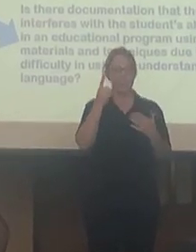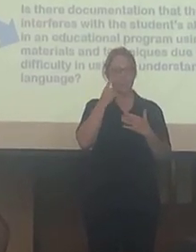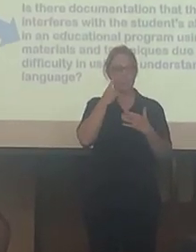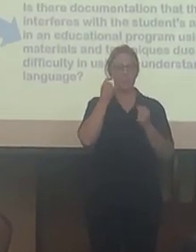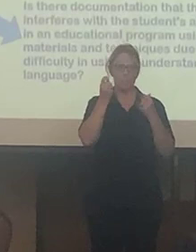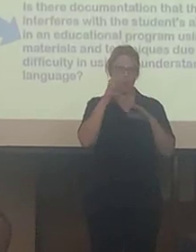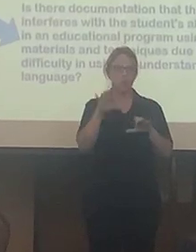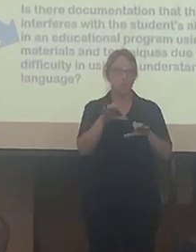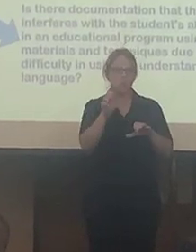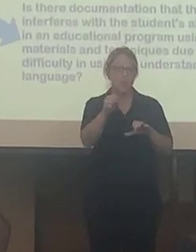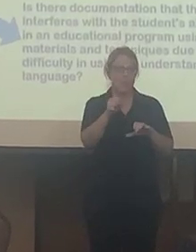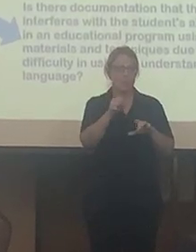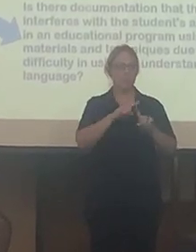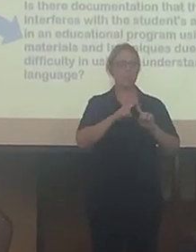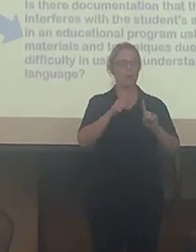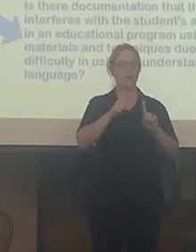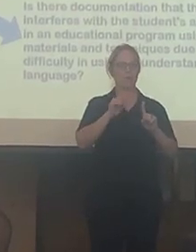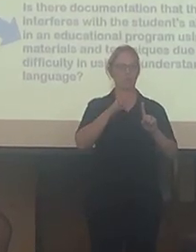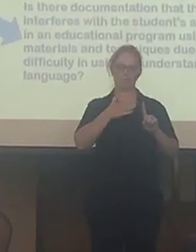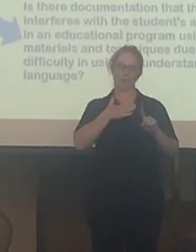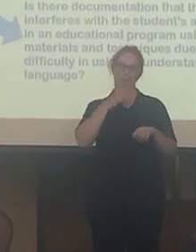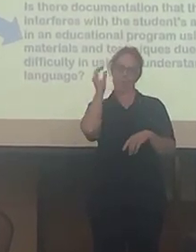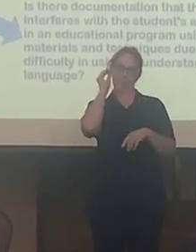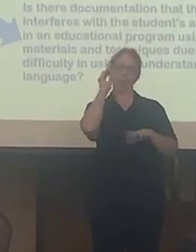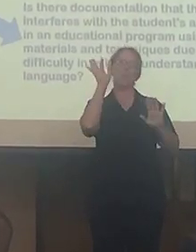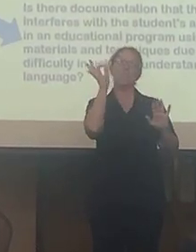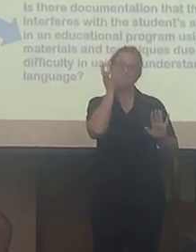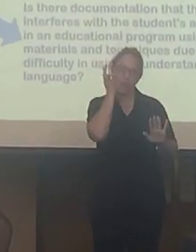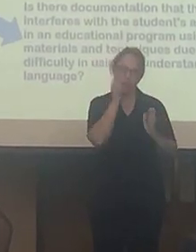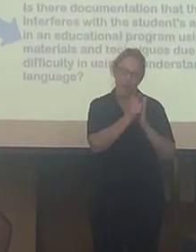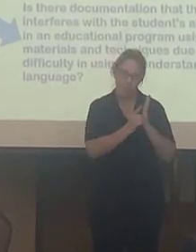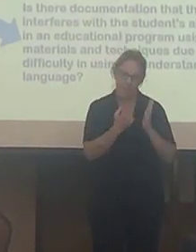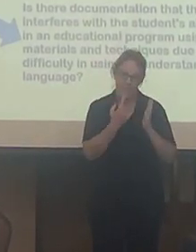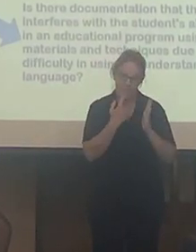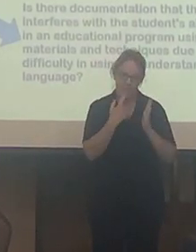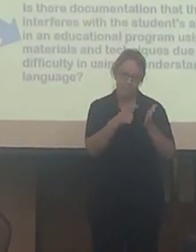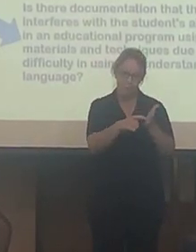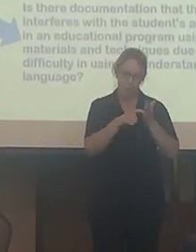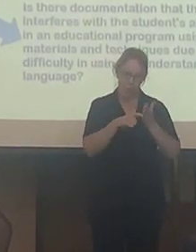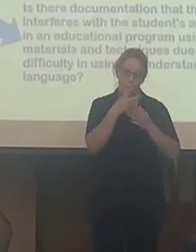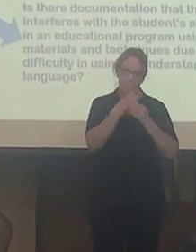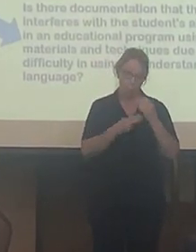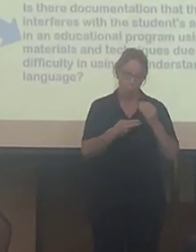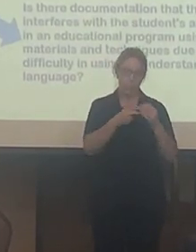don't take my opinion federal law says they have to be both criteria so we now have the